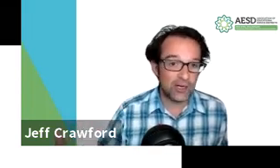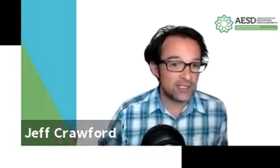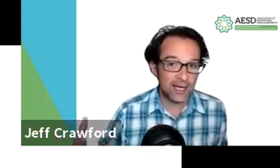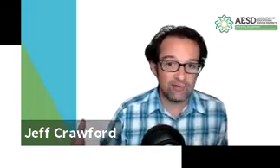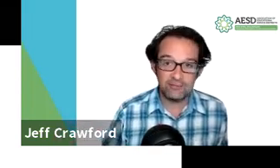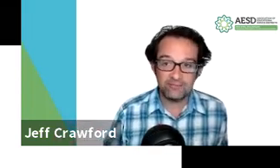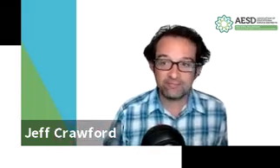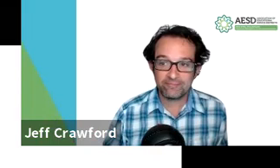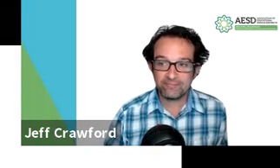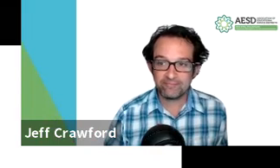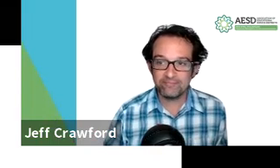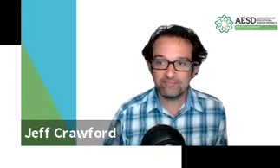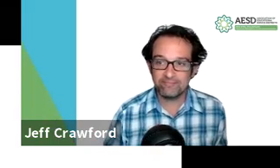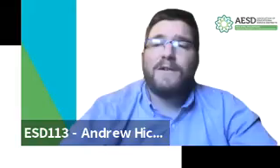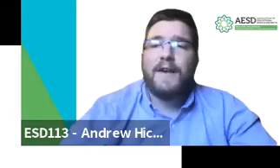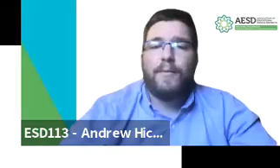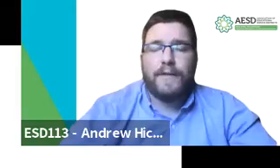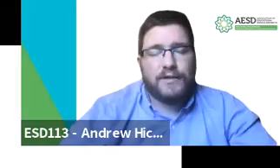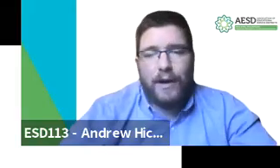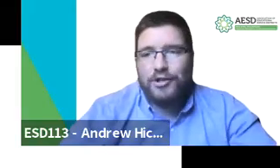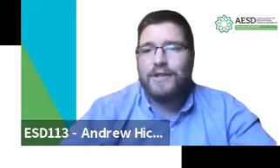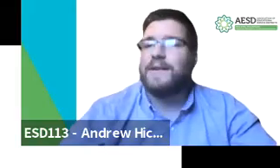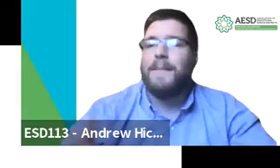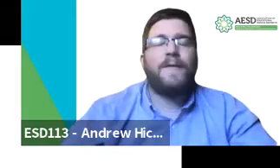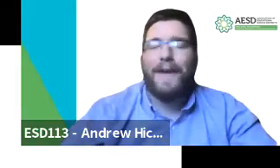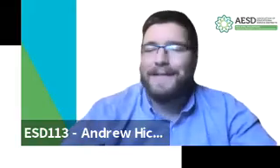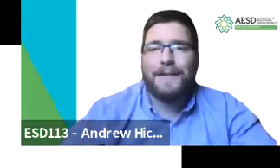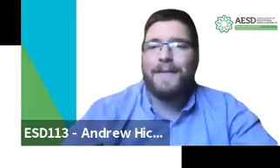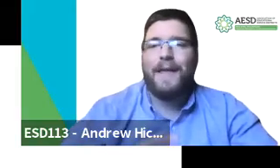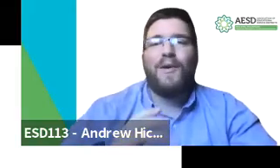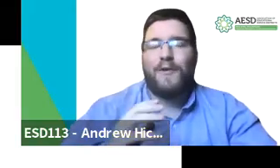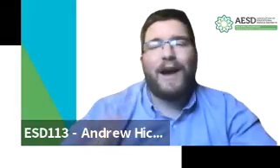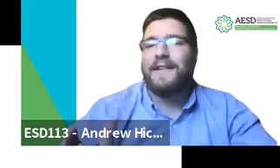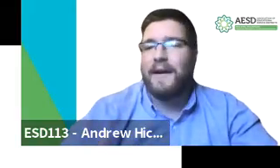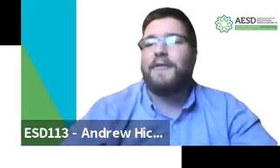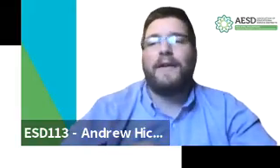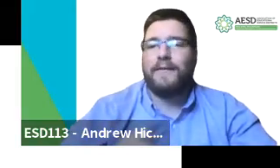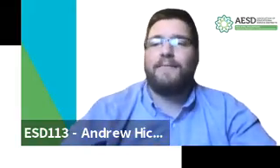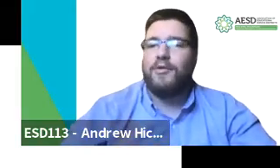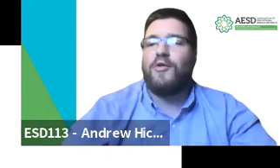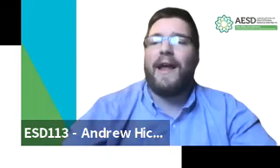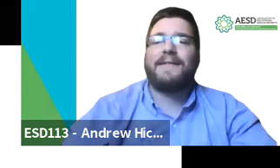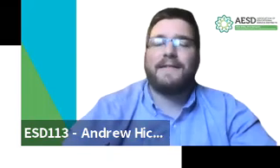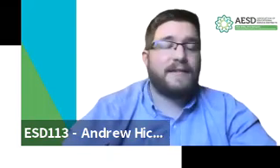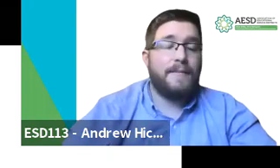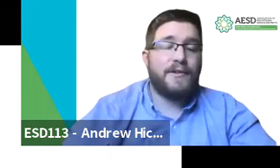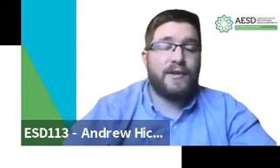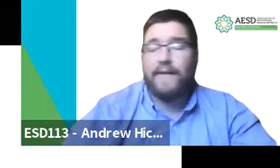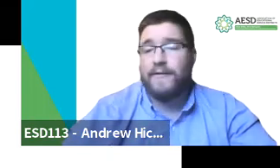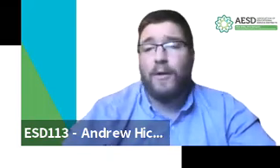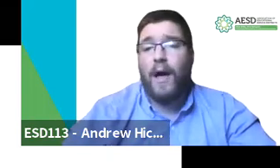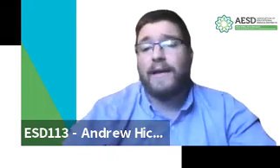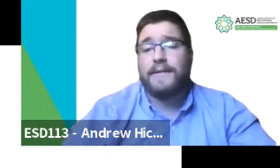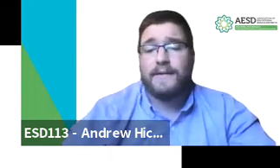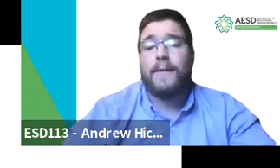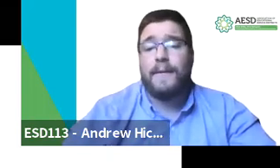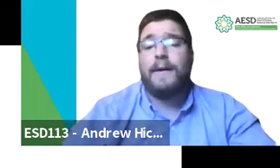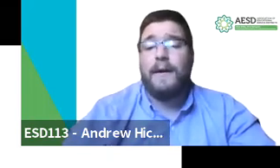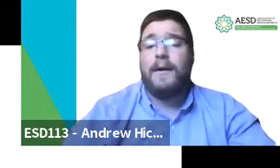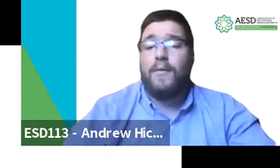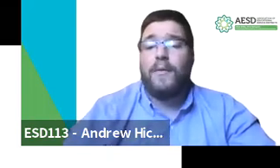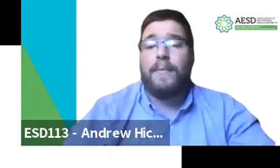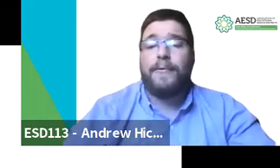I would encourage everybody as Andrew said, explore, explore, explore.